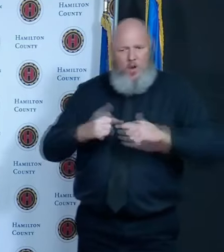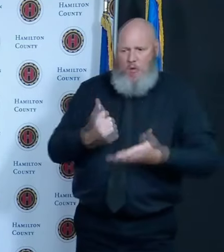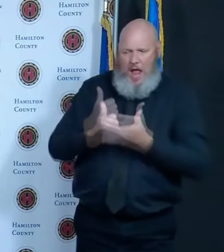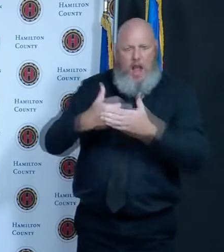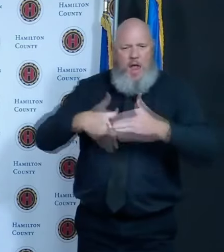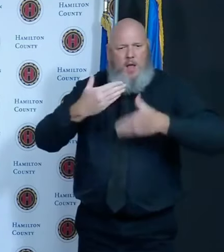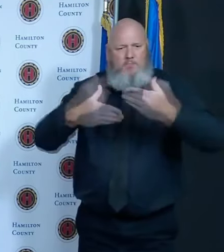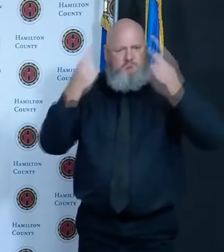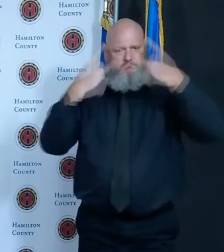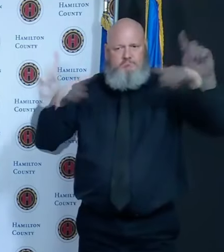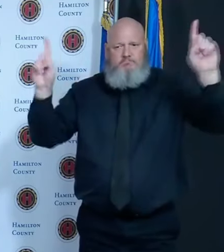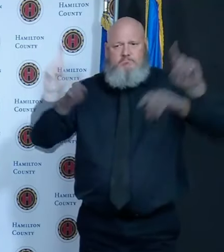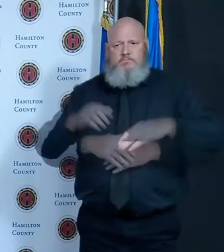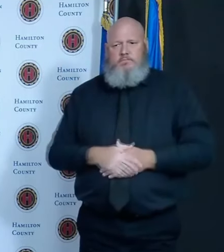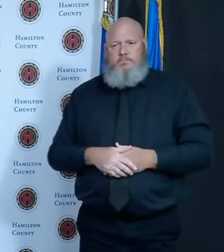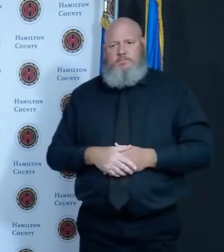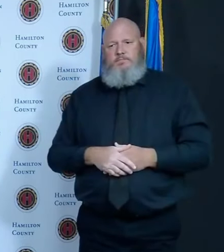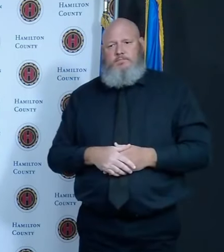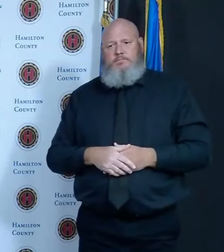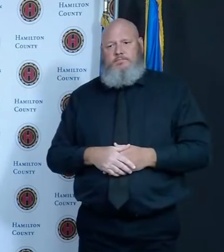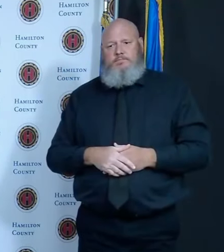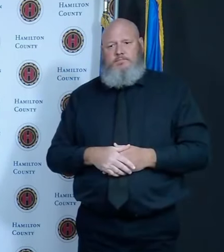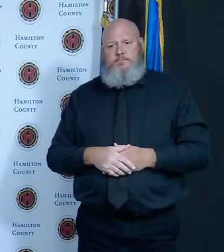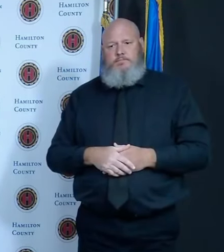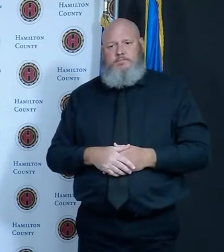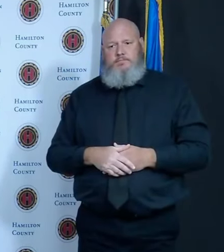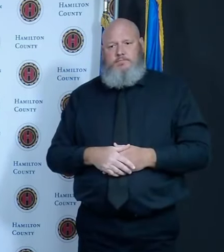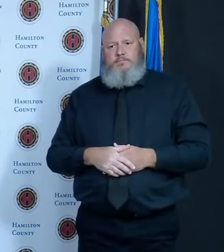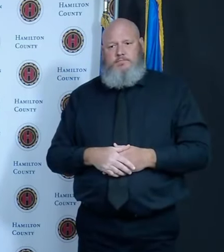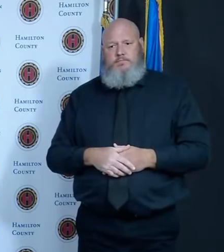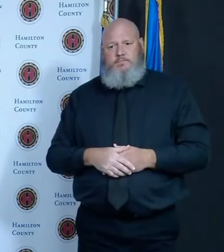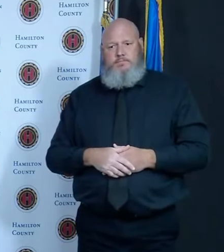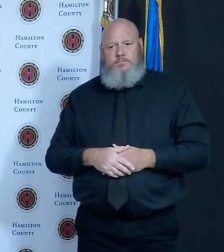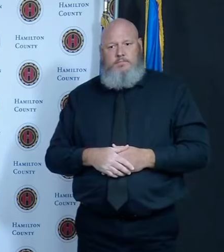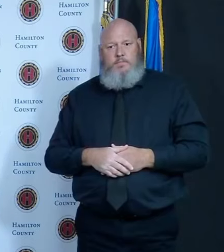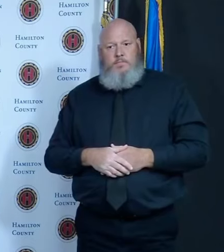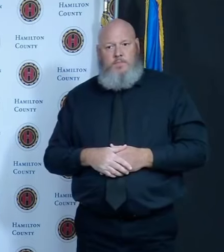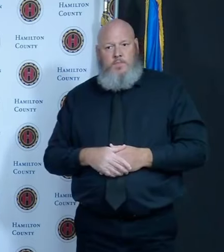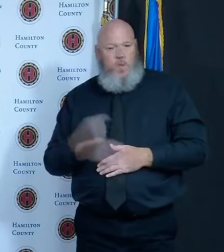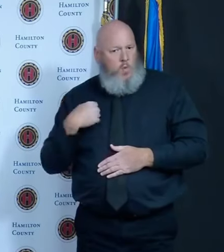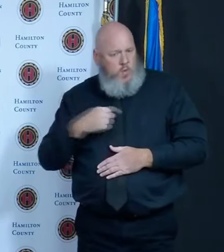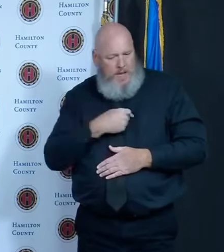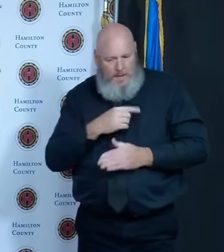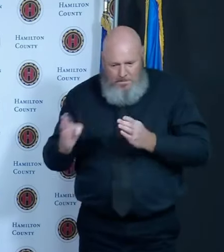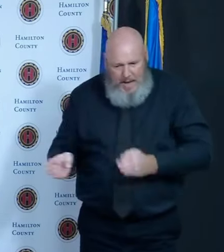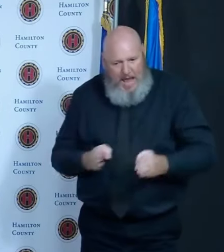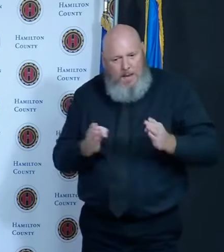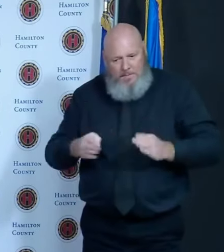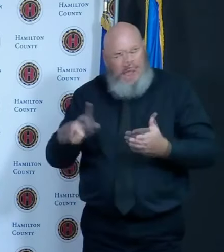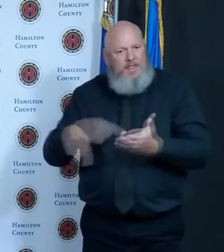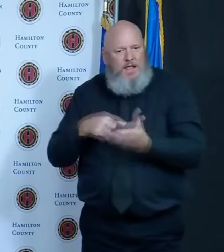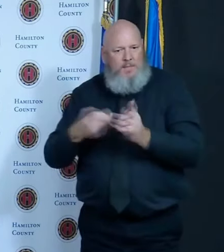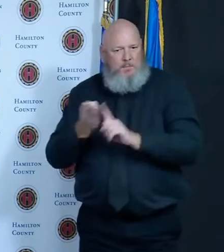across the community are already strategically working on what that looks like and how to enable our businesses to get back to work